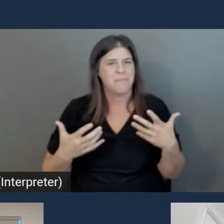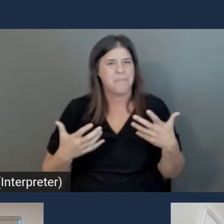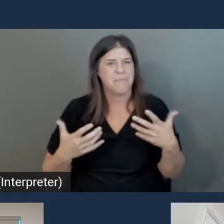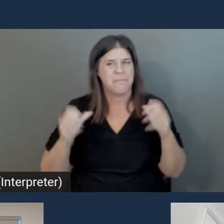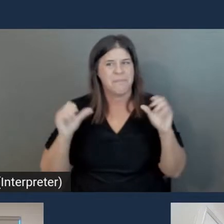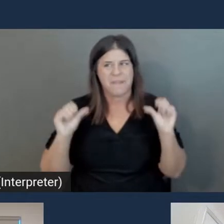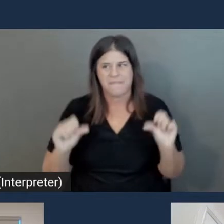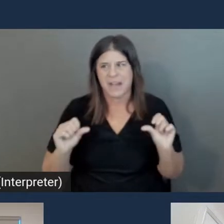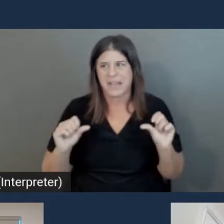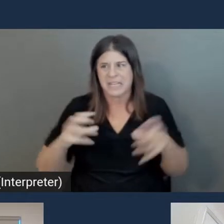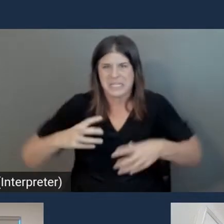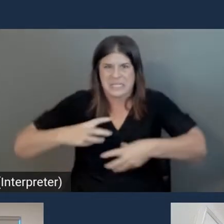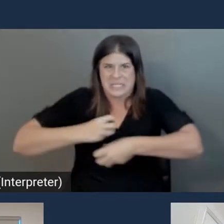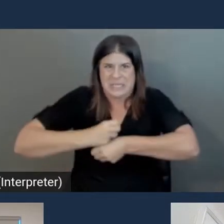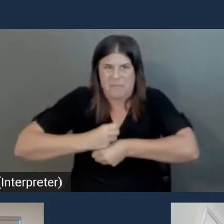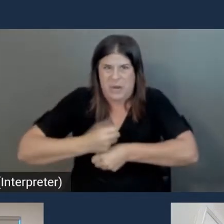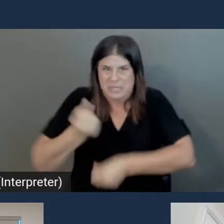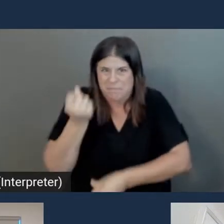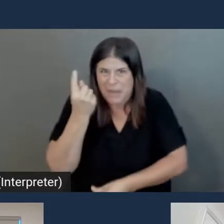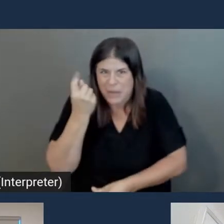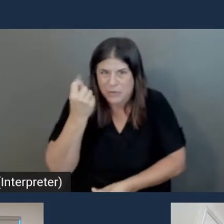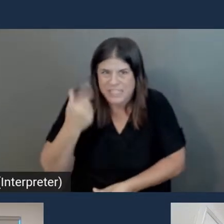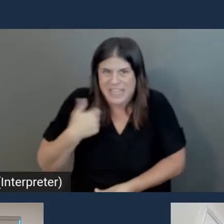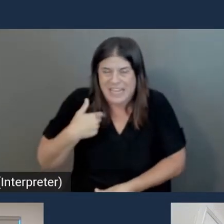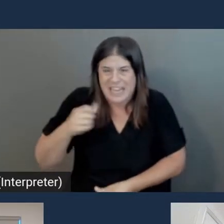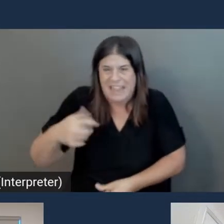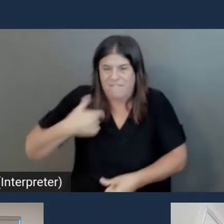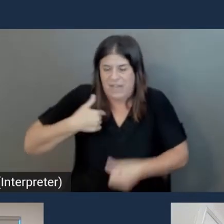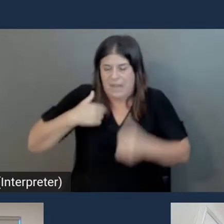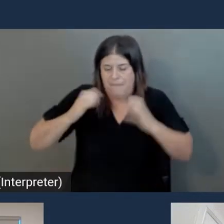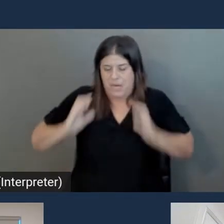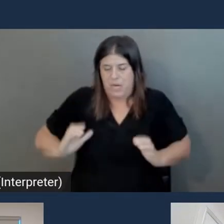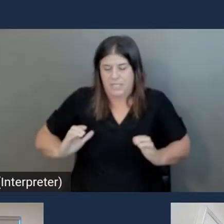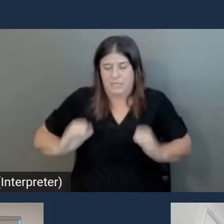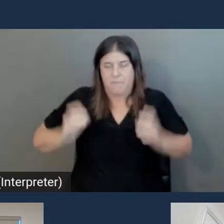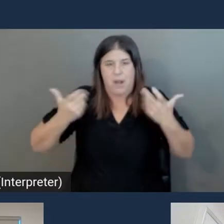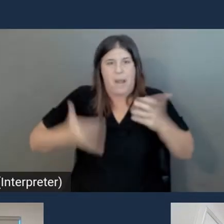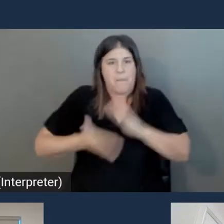summarize quickly in my understanding, if I'm a customer and I'm already running something on prem,